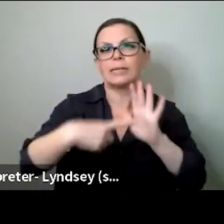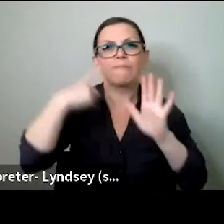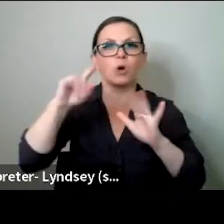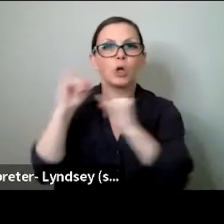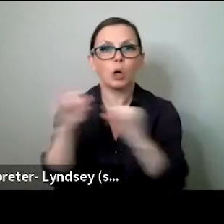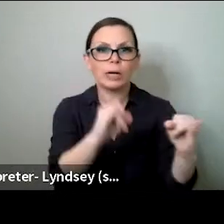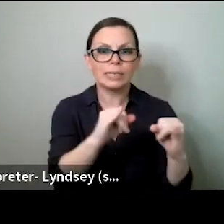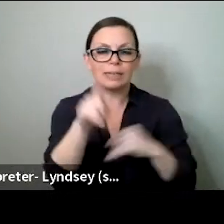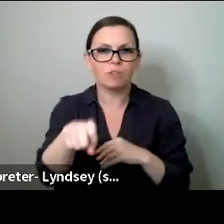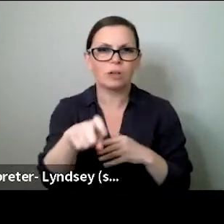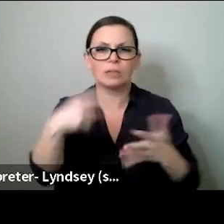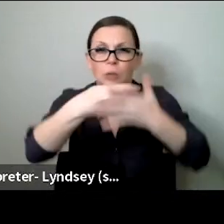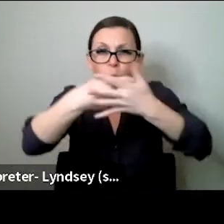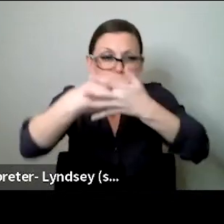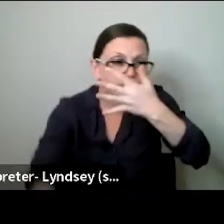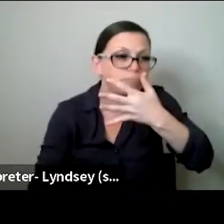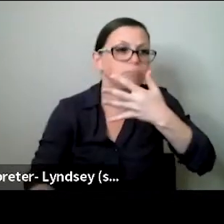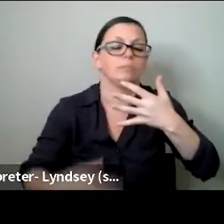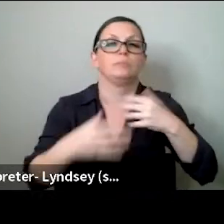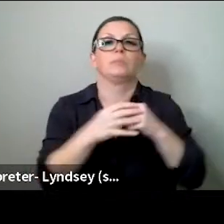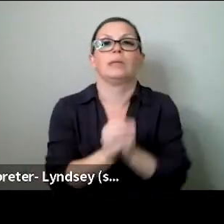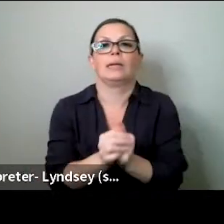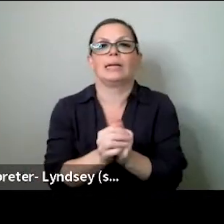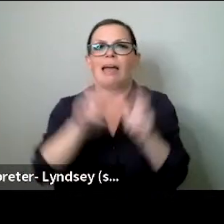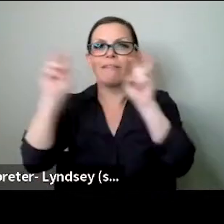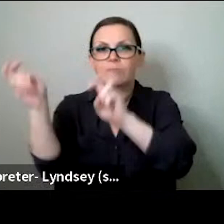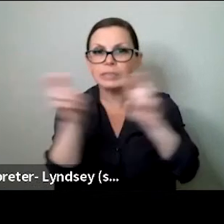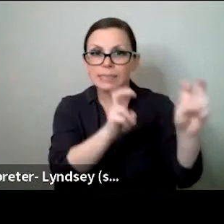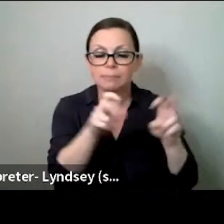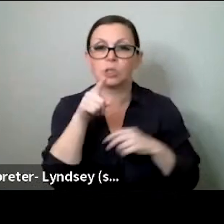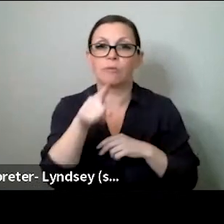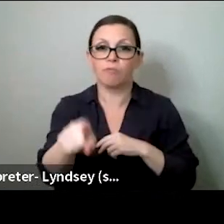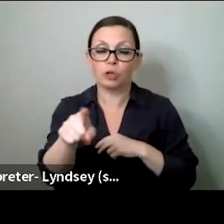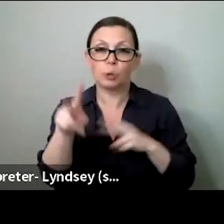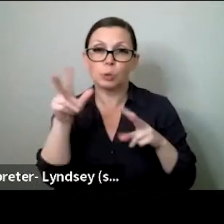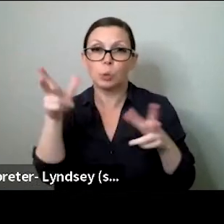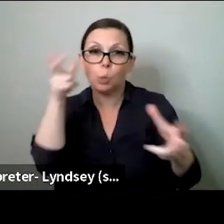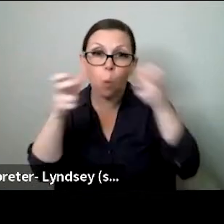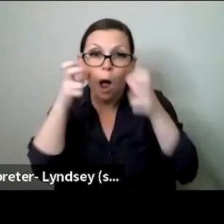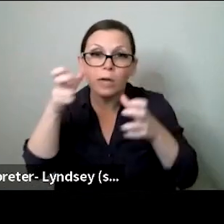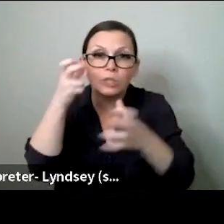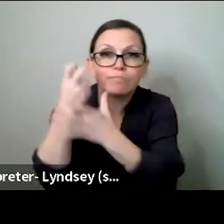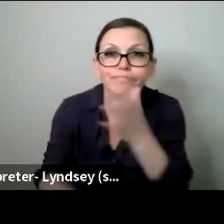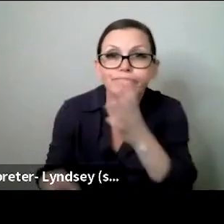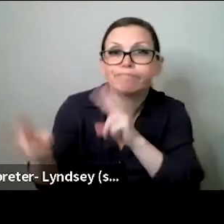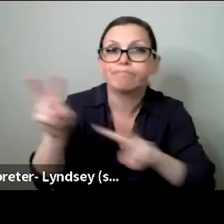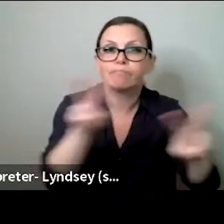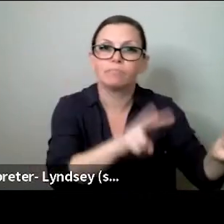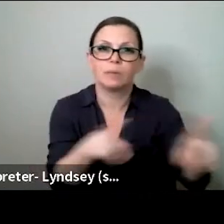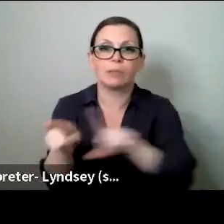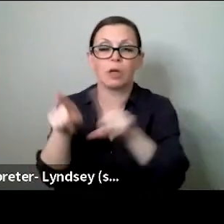There's a whole array and plethora of subjects for you to delve into. And we have accountability groups,